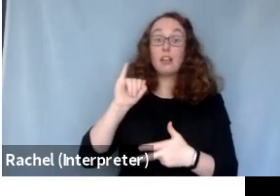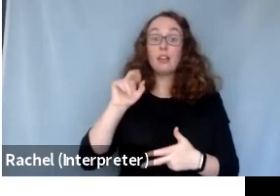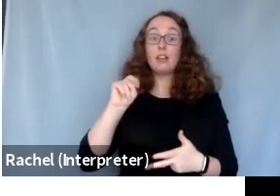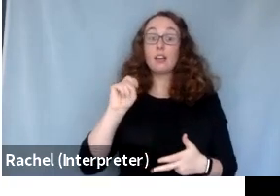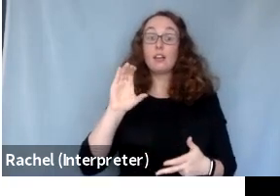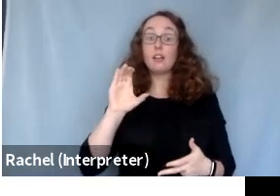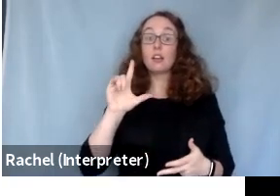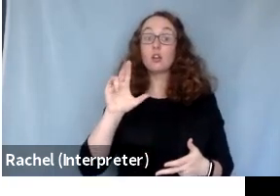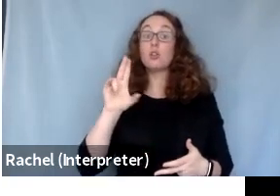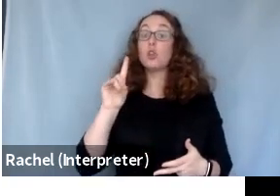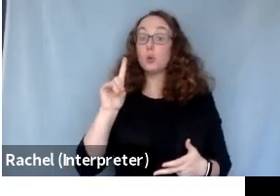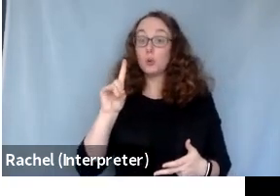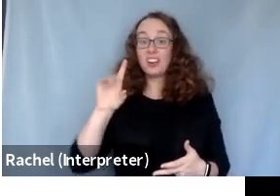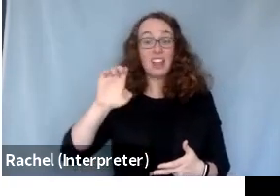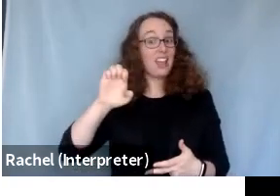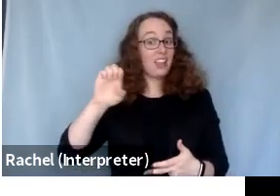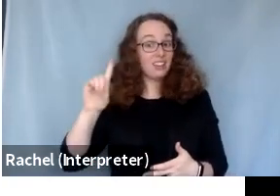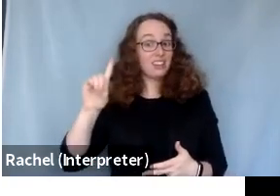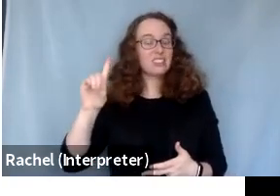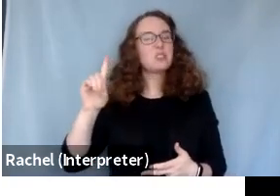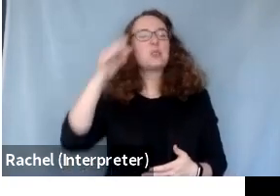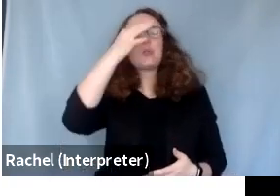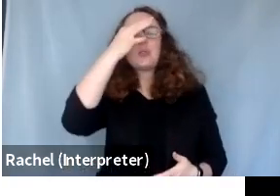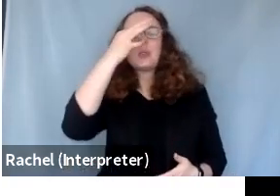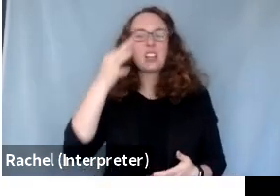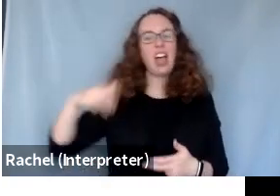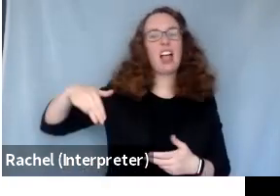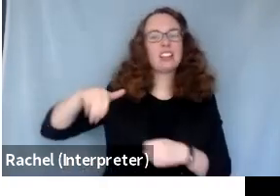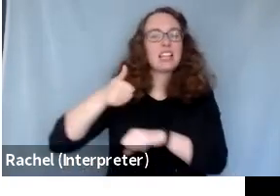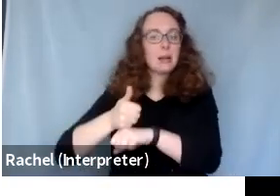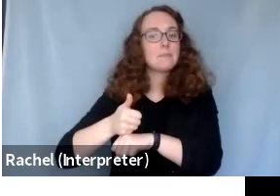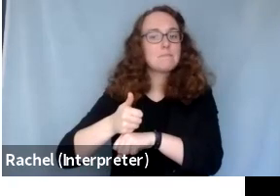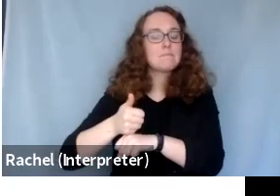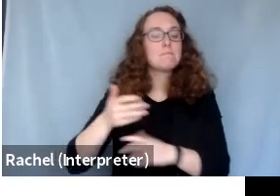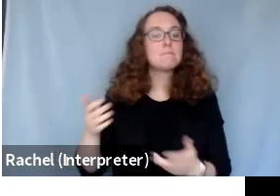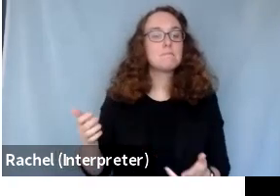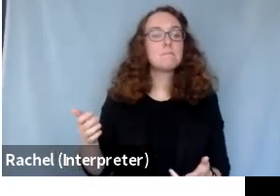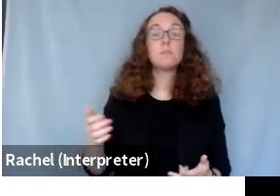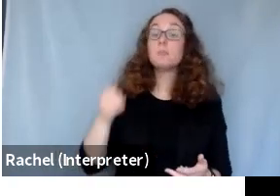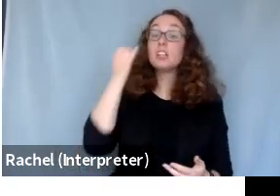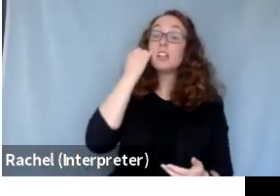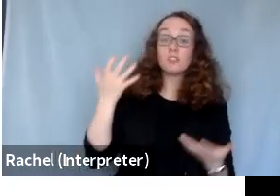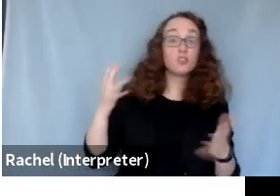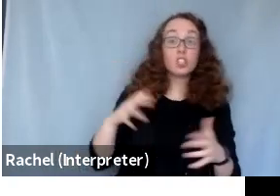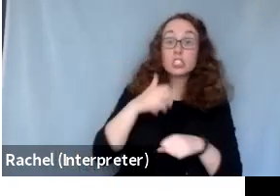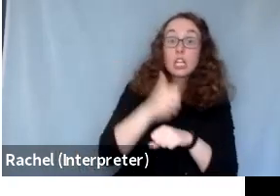peek if you will. You know for those of you that are have already signed up and have your classes and getting on your Canvas,